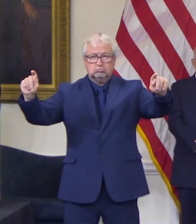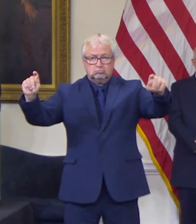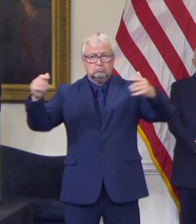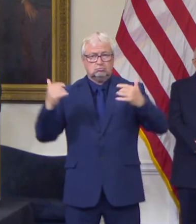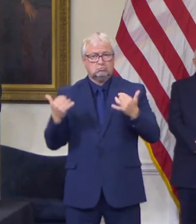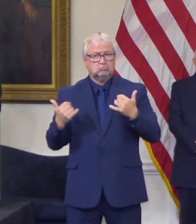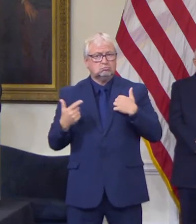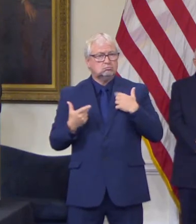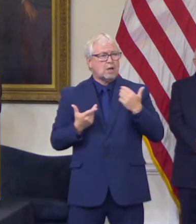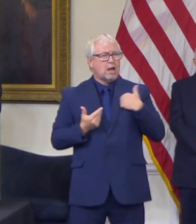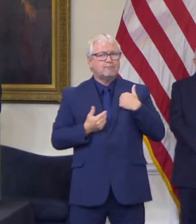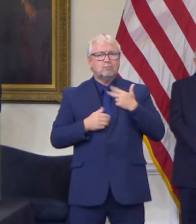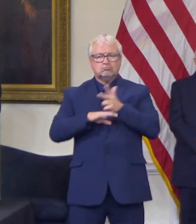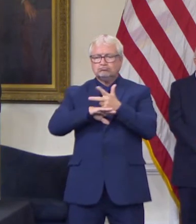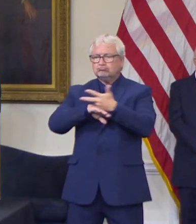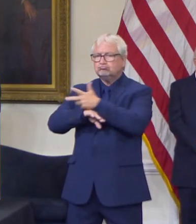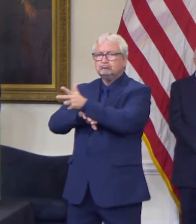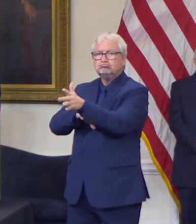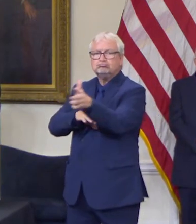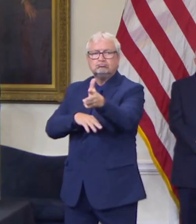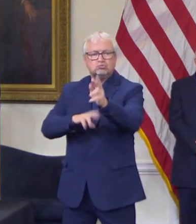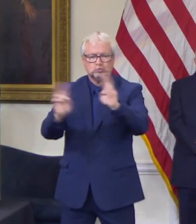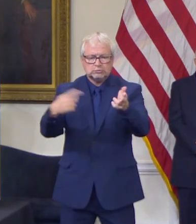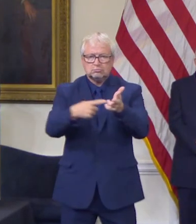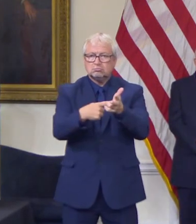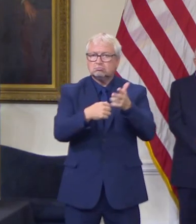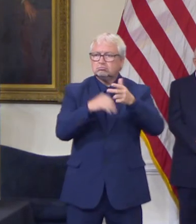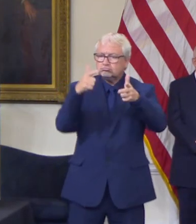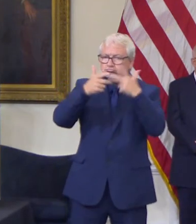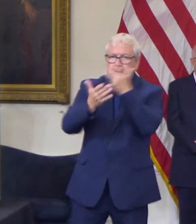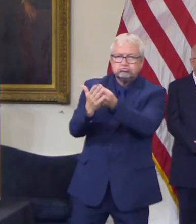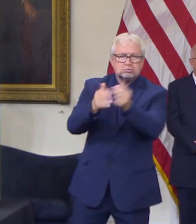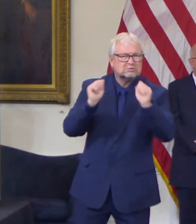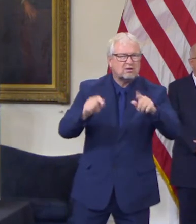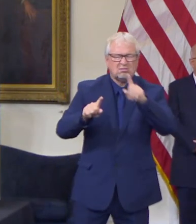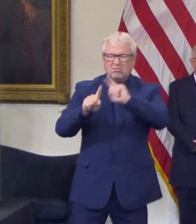vaccination clinics, and elsewhere. We've updated our COVIDlink.maryland.